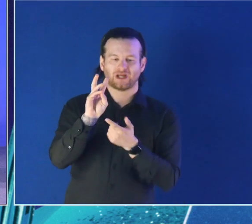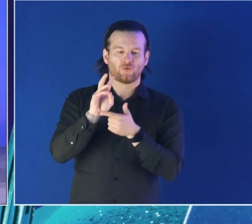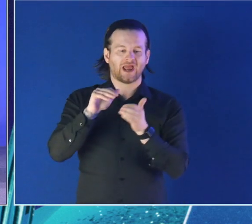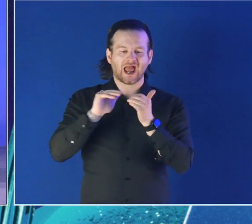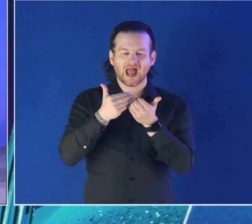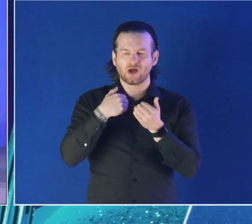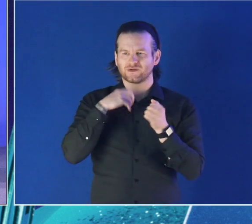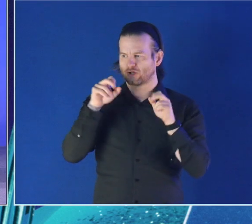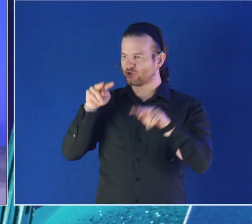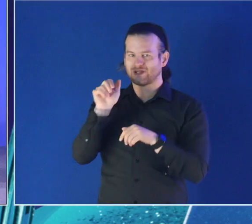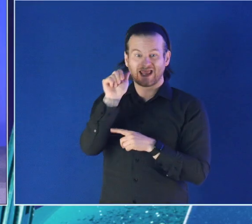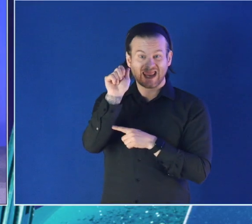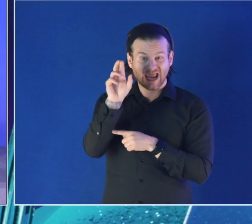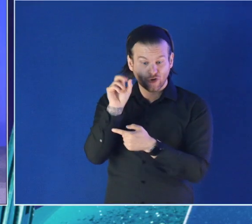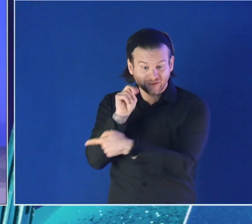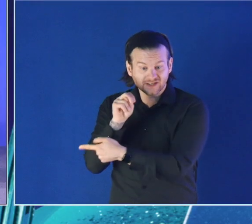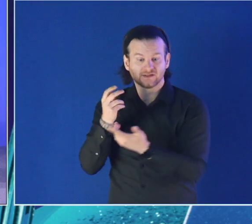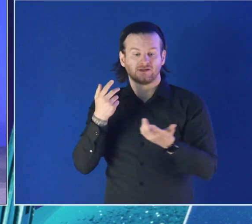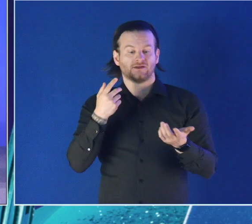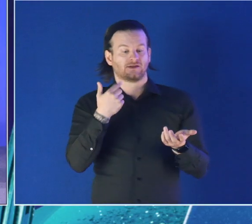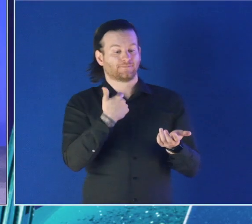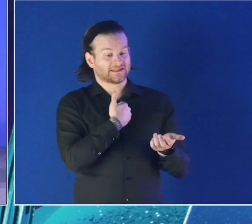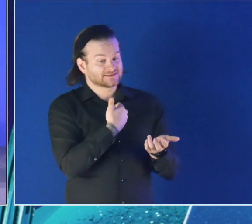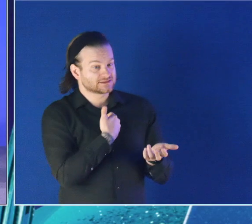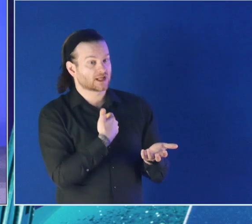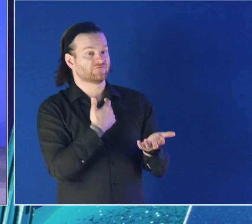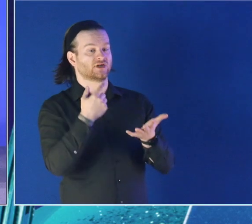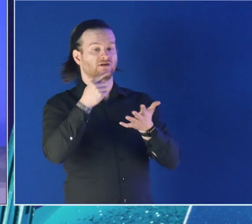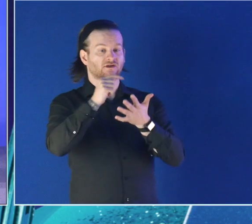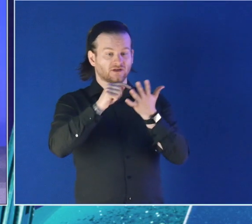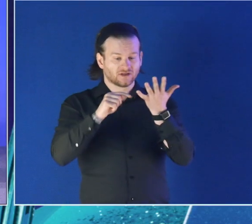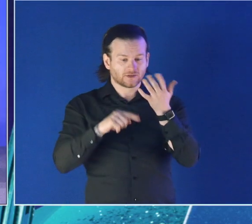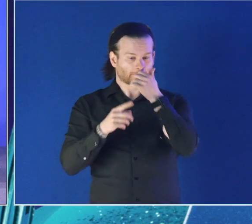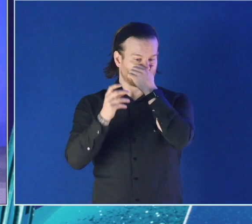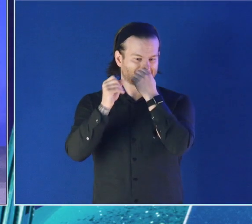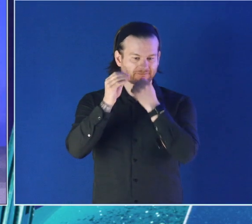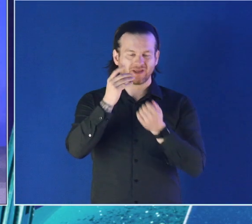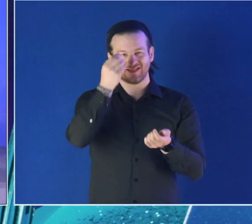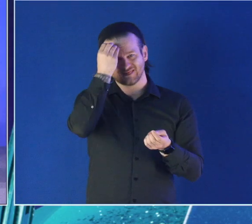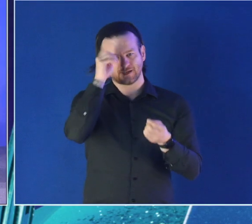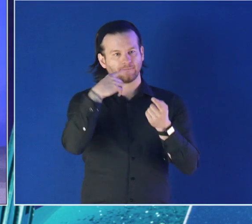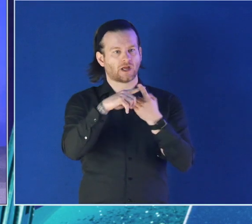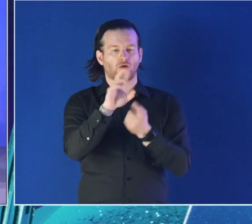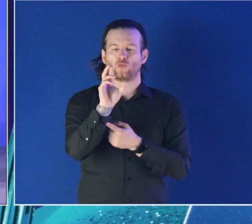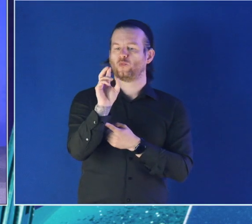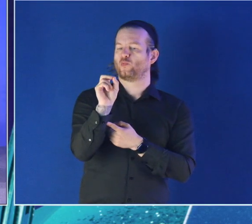And so just know that when you hit these roadblocks, Aaron, you can now be the spokesperson.